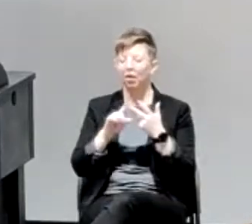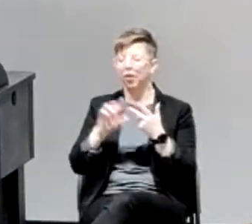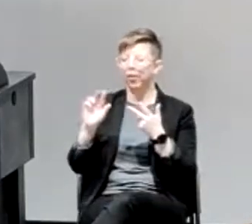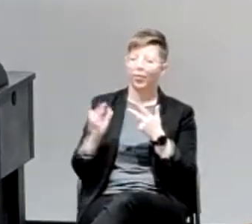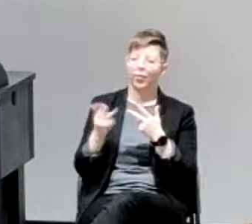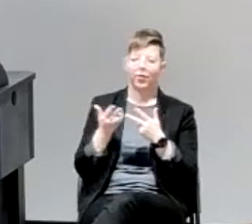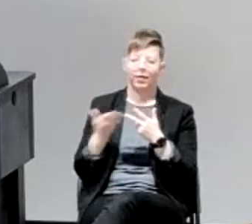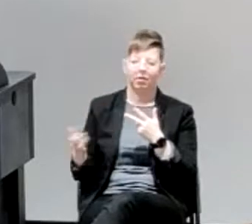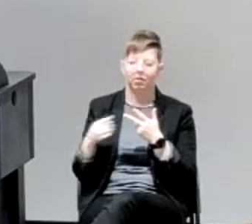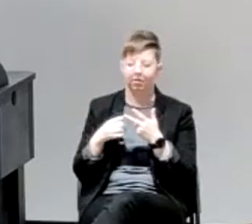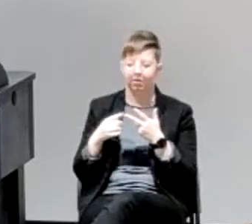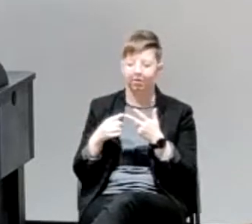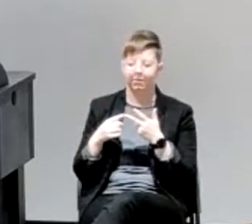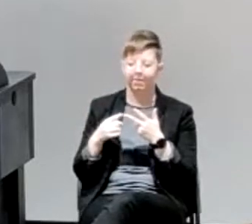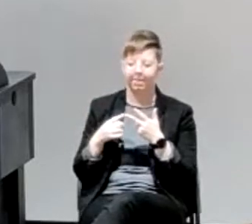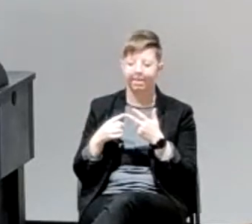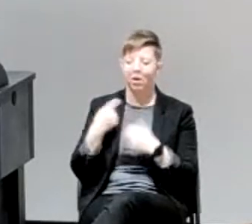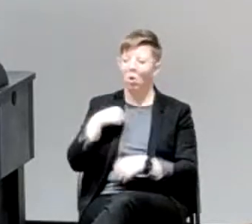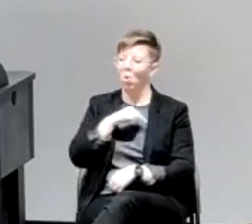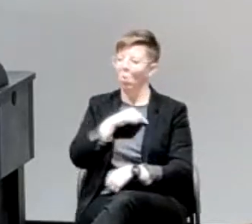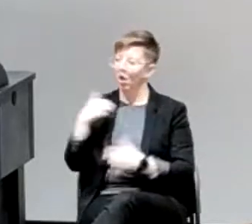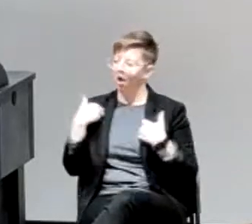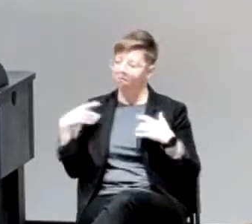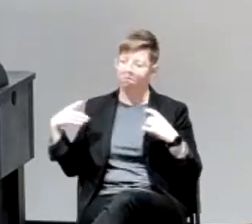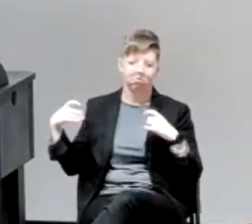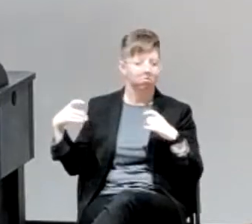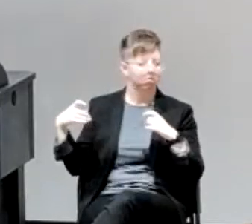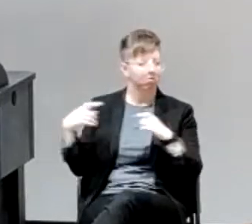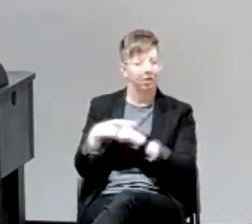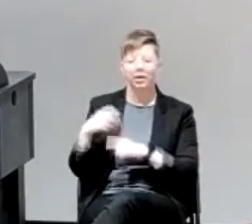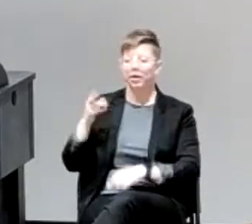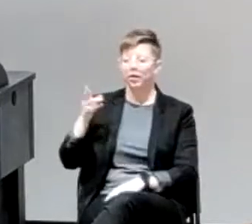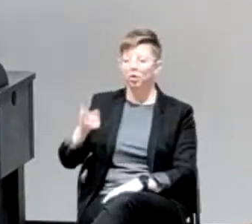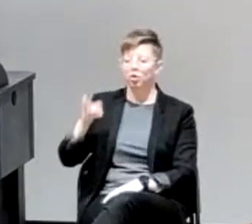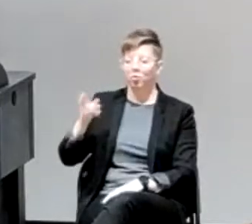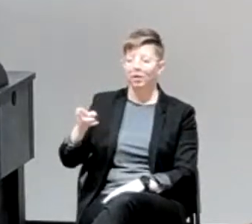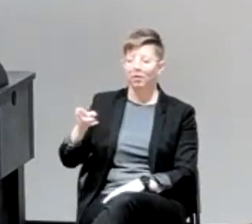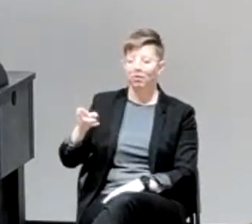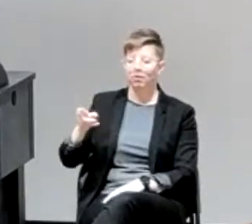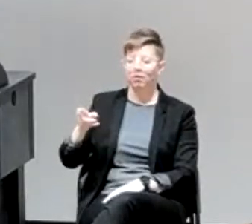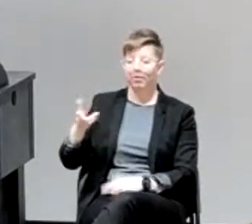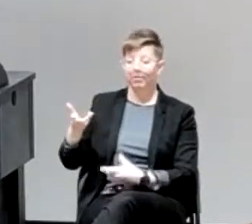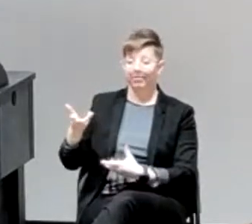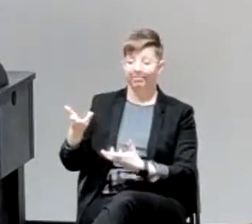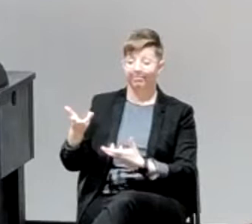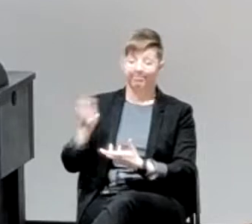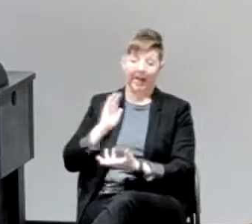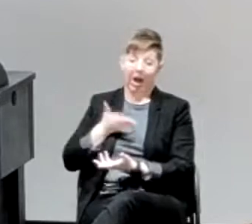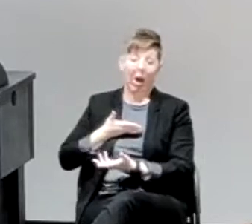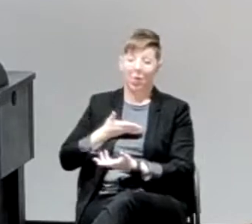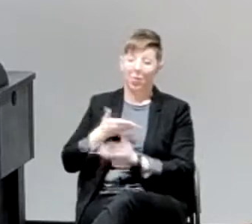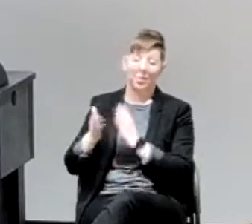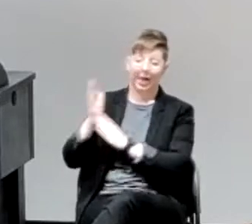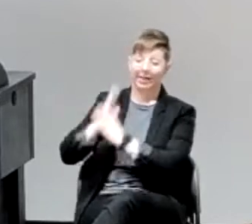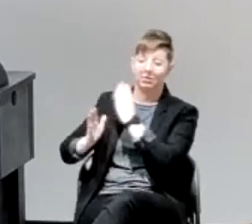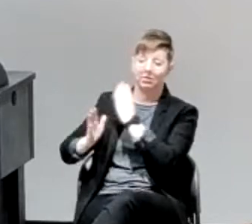acknowledging them and a willingness to keep moving We can begin with the head winds and it begins with the through them. And I think the third thing --